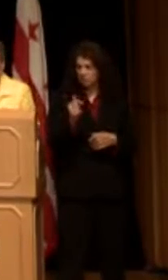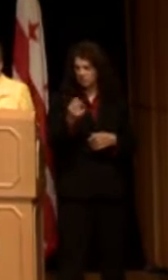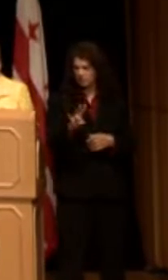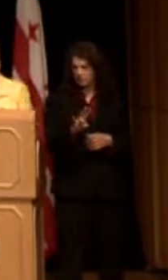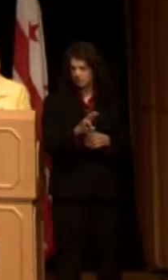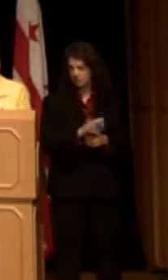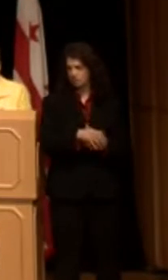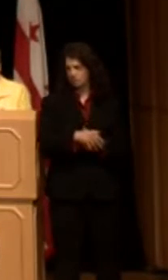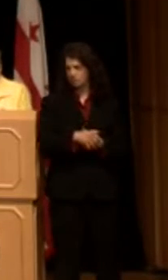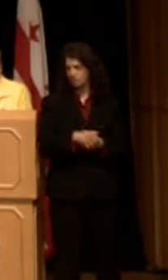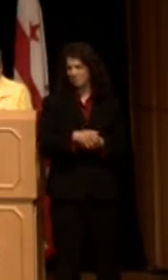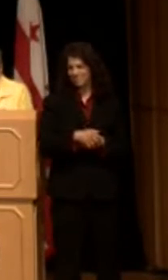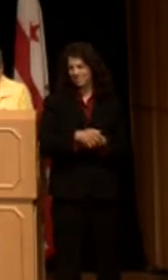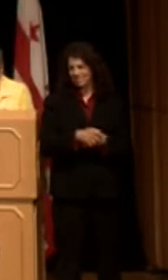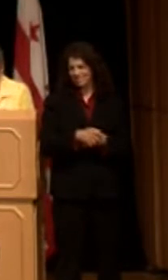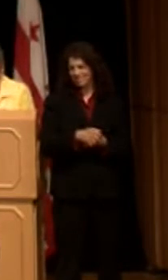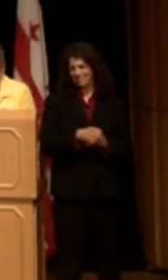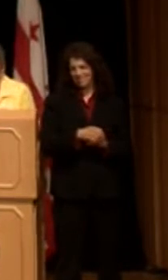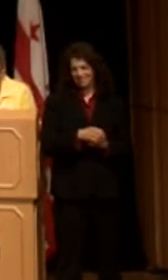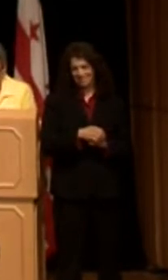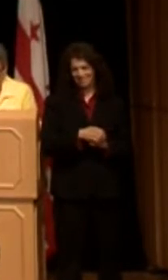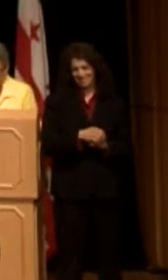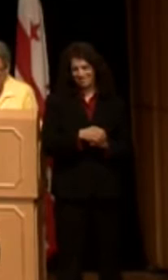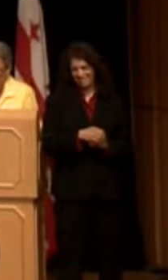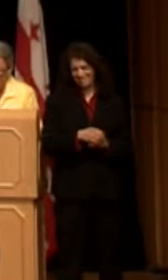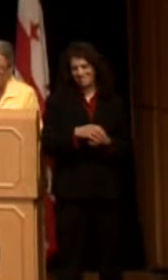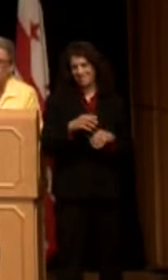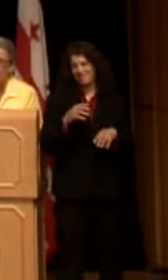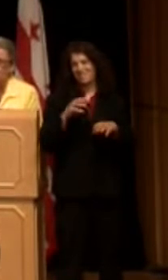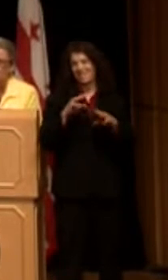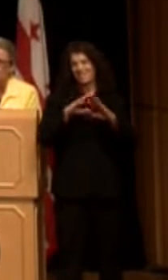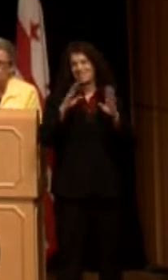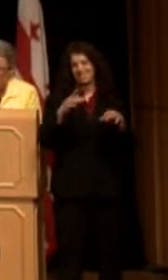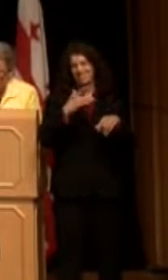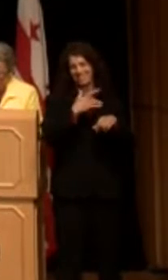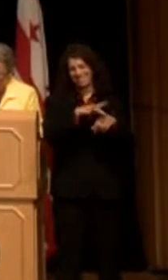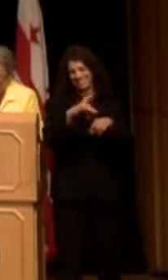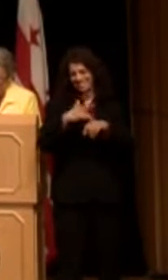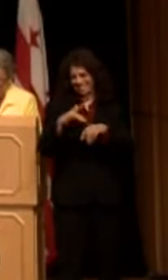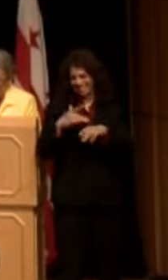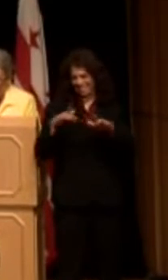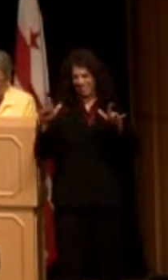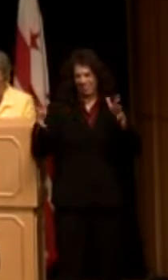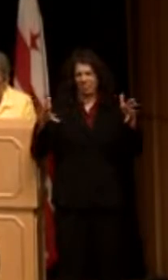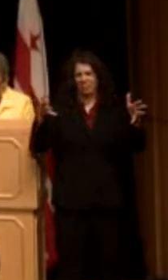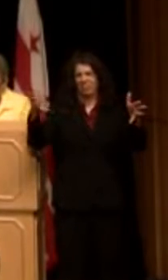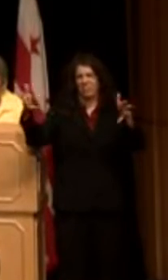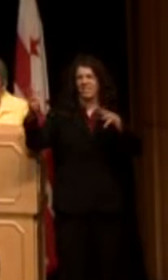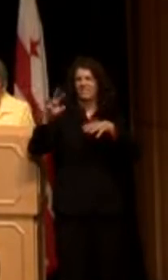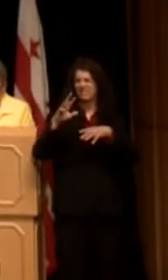GROWTH AND PROSPERITY AND DEVELOPMENT. WE DON'T WANT THESE PROPERTIES TO BE A BLEMISH ON OUR WARD 8